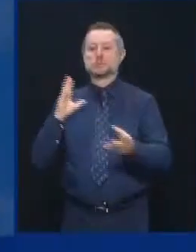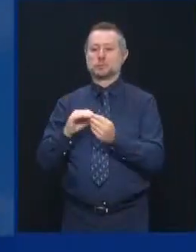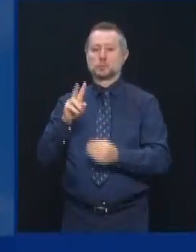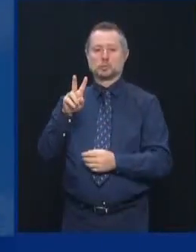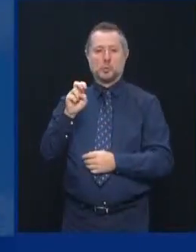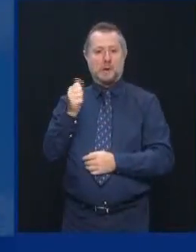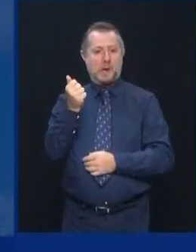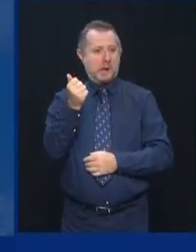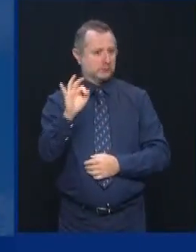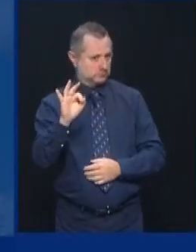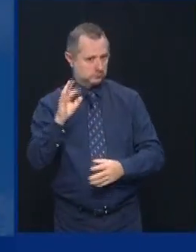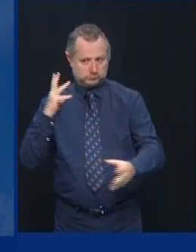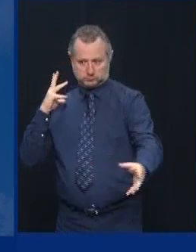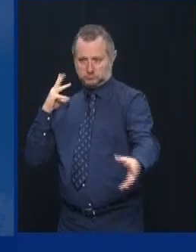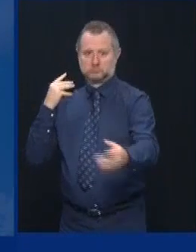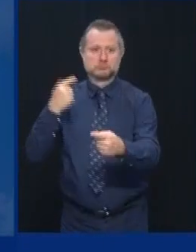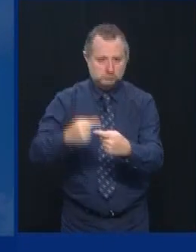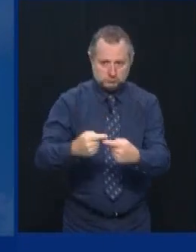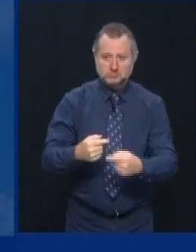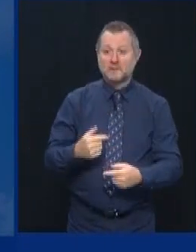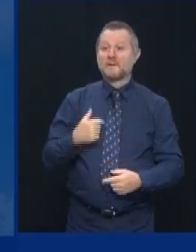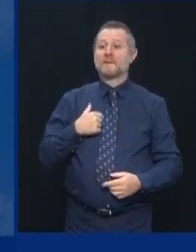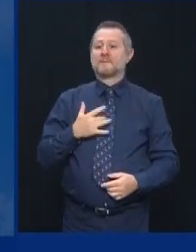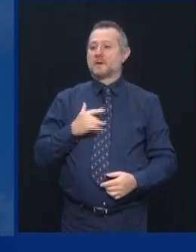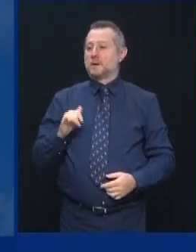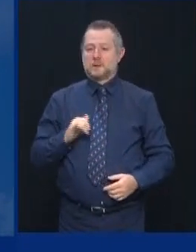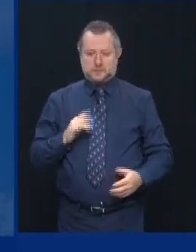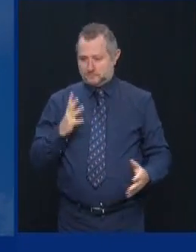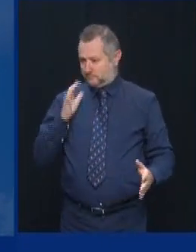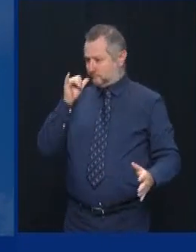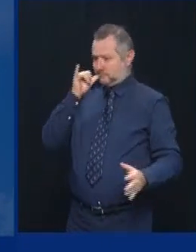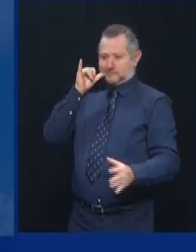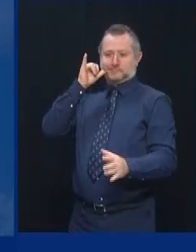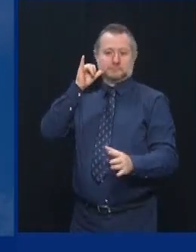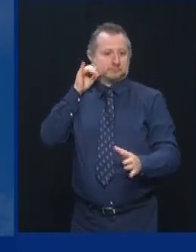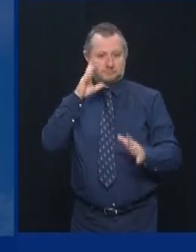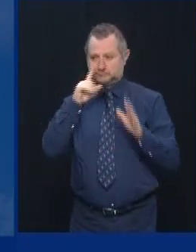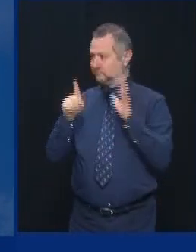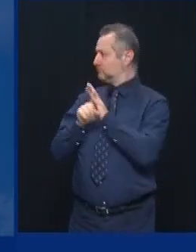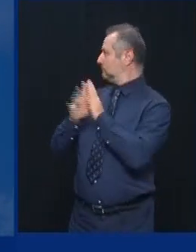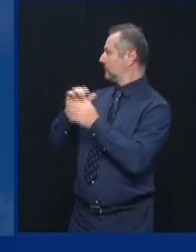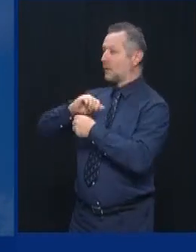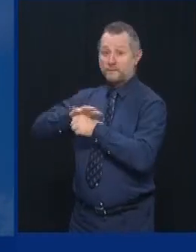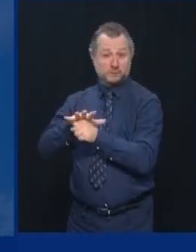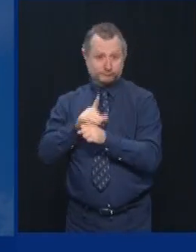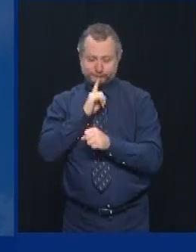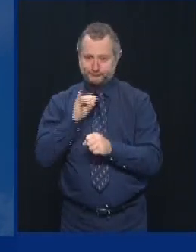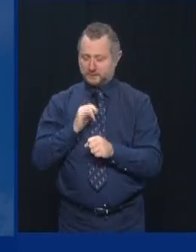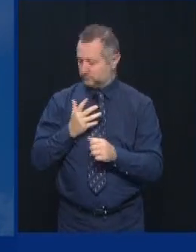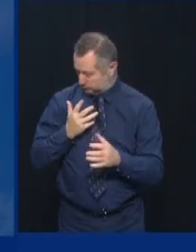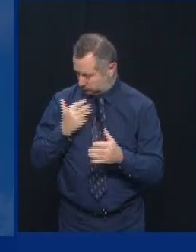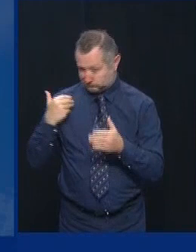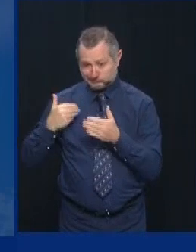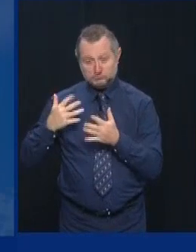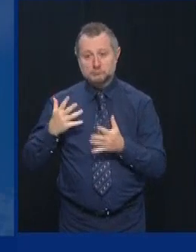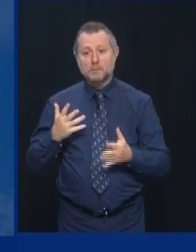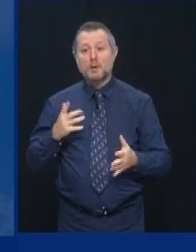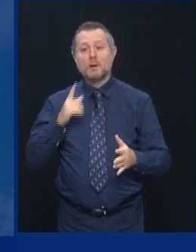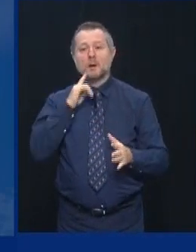JOVIAL BUDGET DIRECTOR. THANK YOU AGAIN. IT FEELS LIKE JUST YESTERDAY